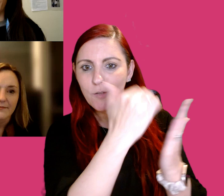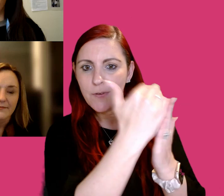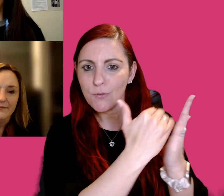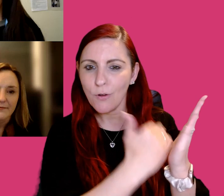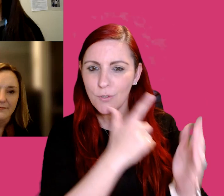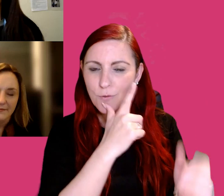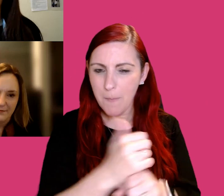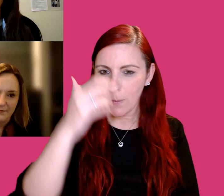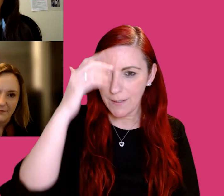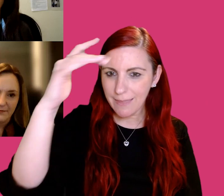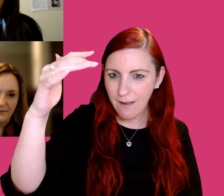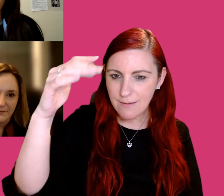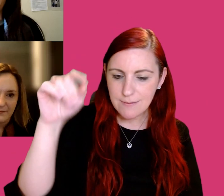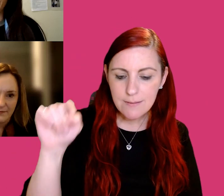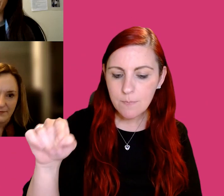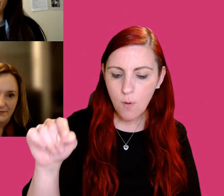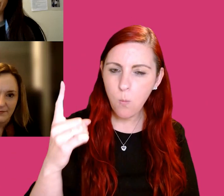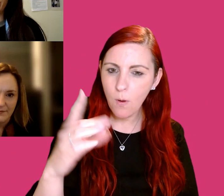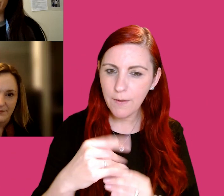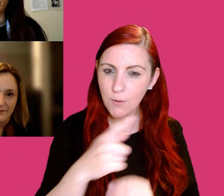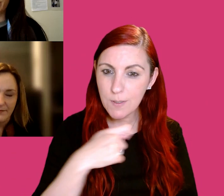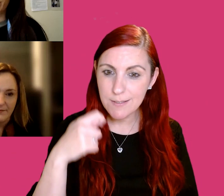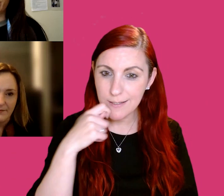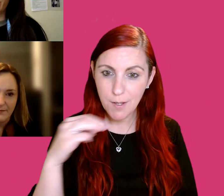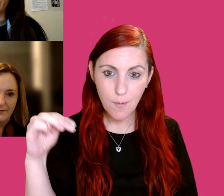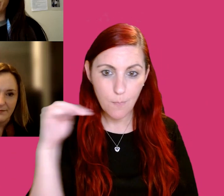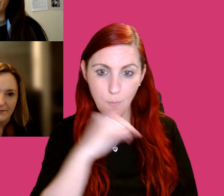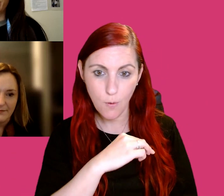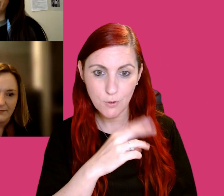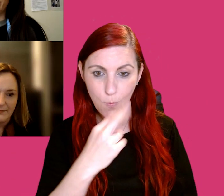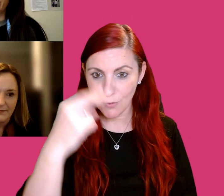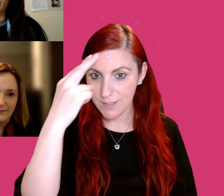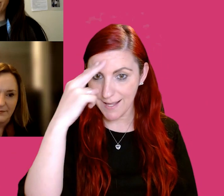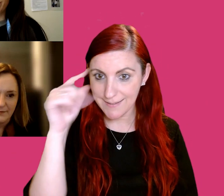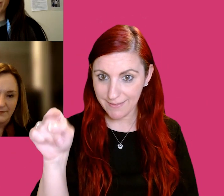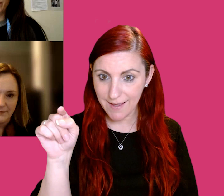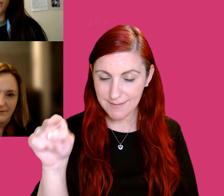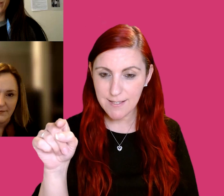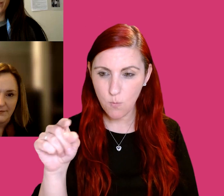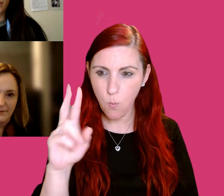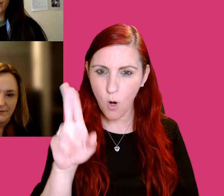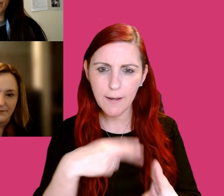you did say was important to get to at the heart of that ethos is figuring out the barriers that